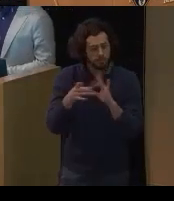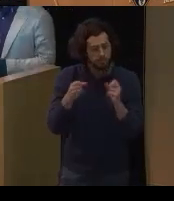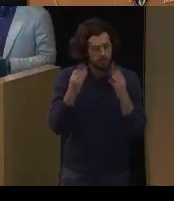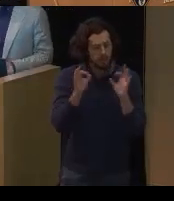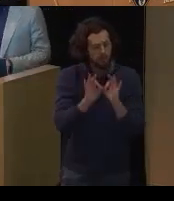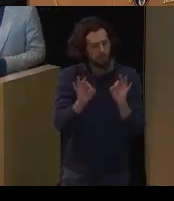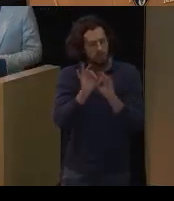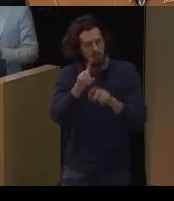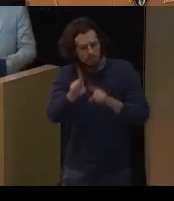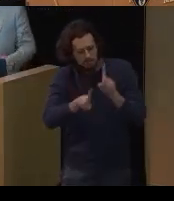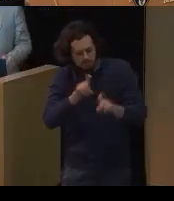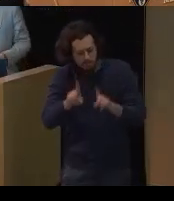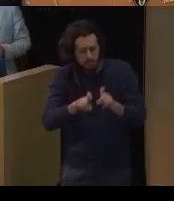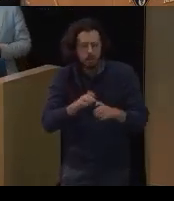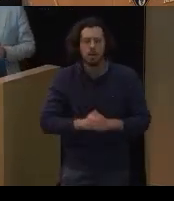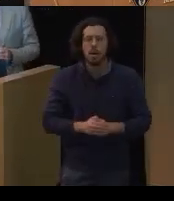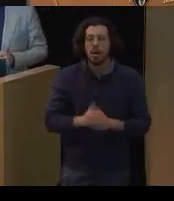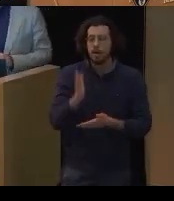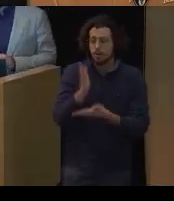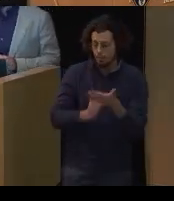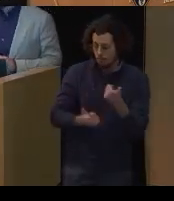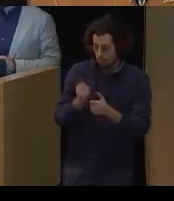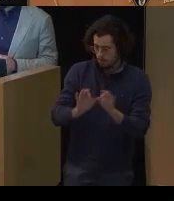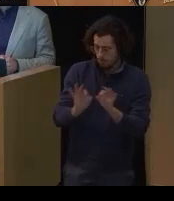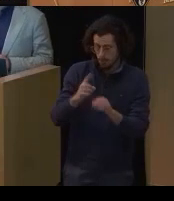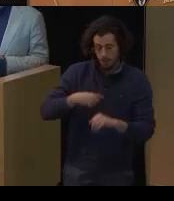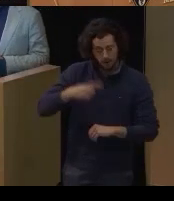questions to be asked here and for me some of the most important questions are things like how do we